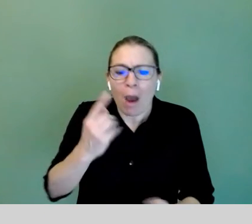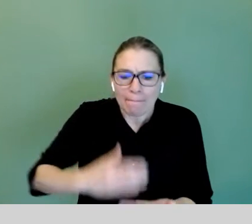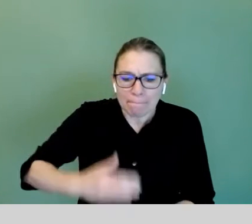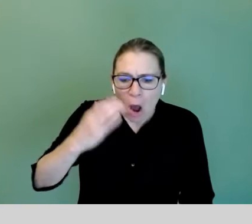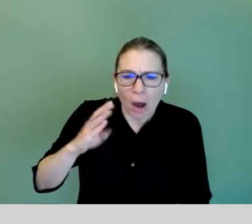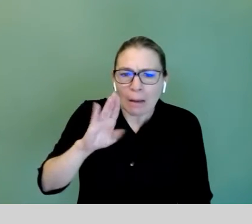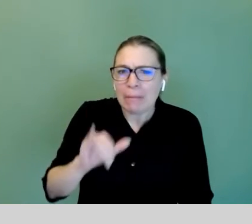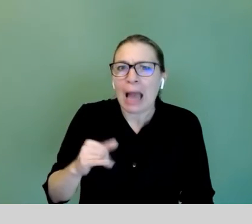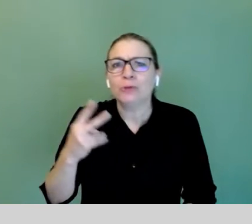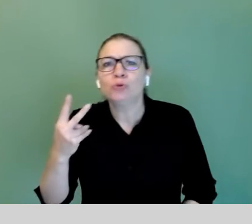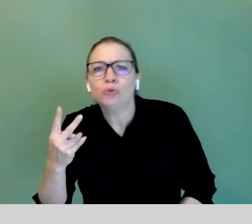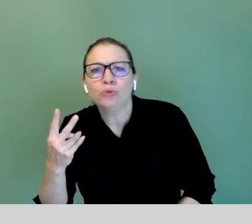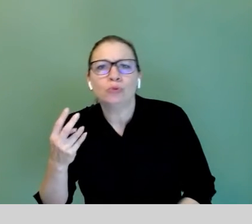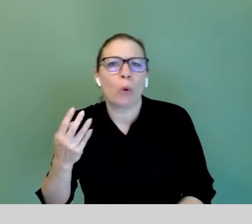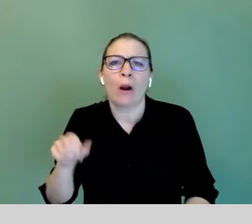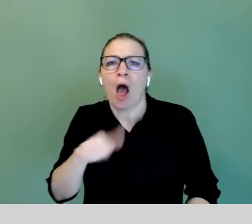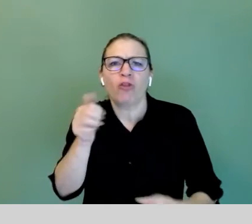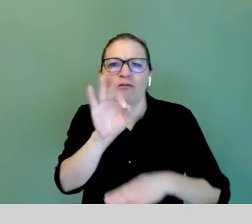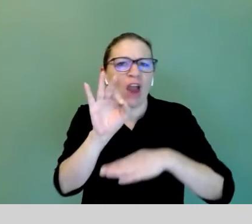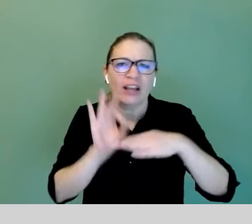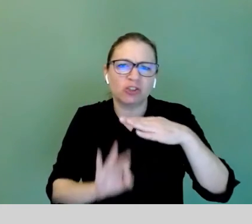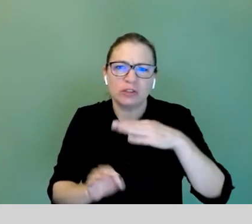a bottle of water in two or any fraction.